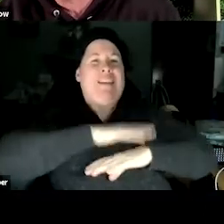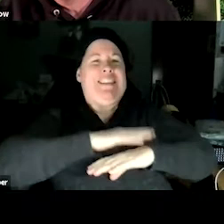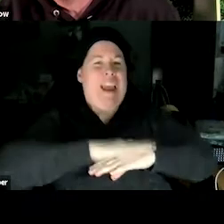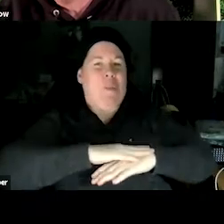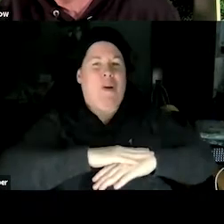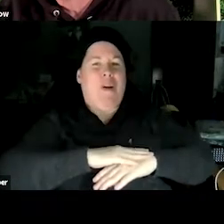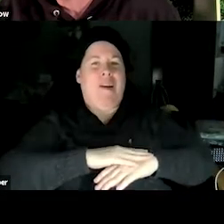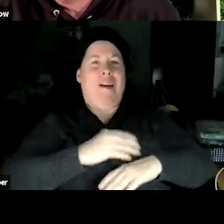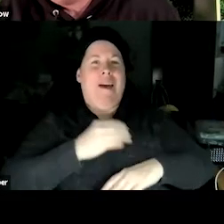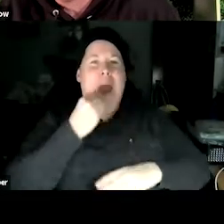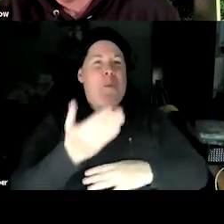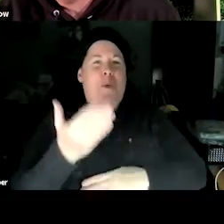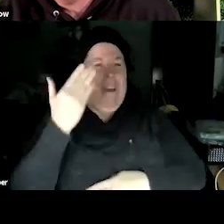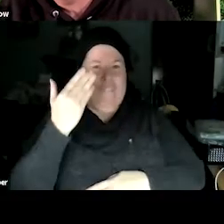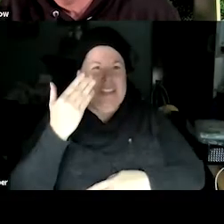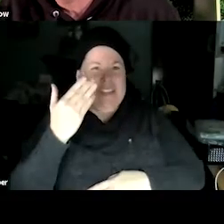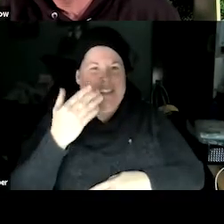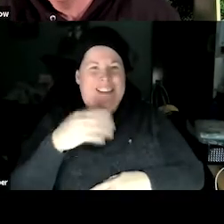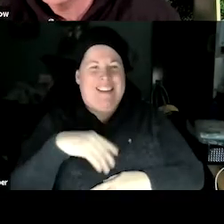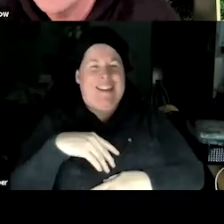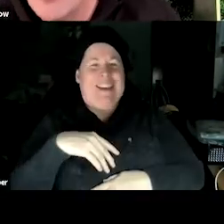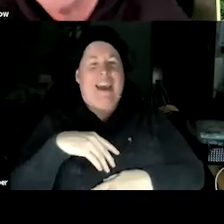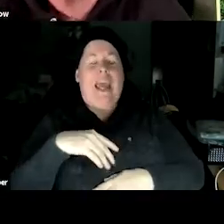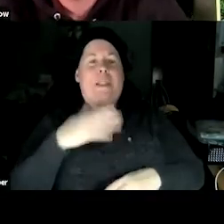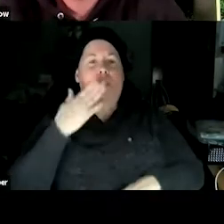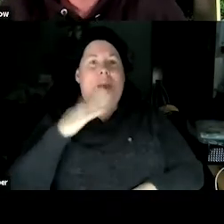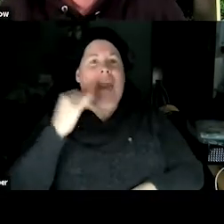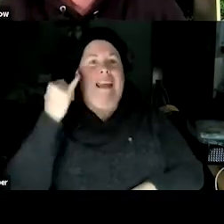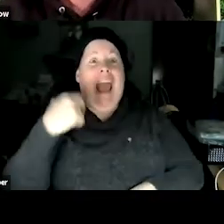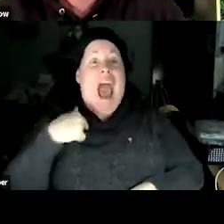very bad idea made that mistake once Rick Mislan: Did you do that.